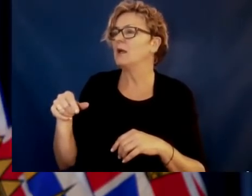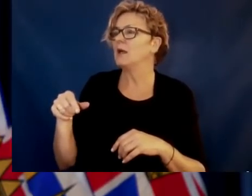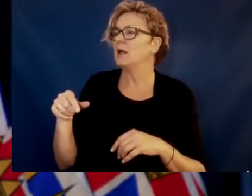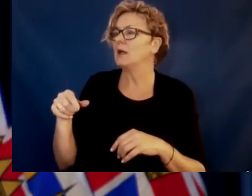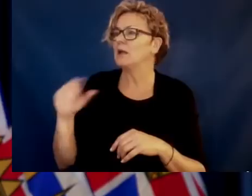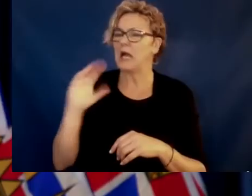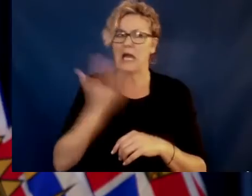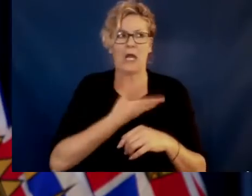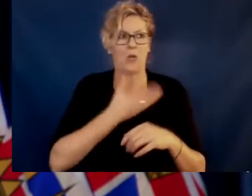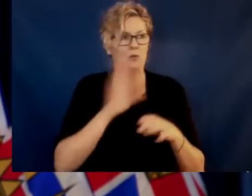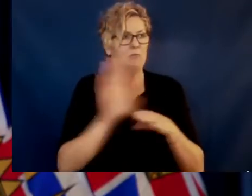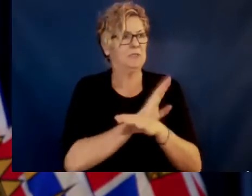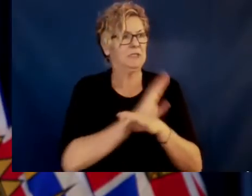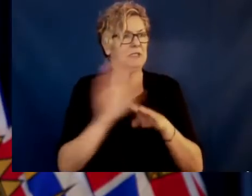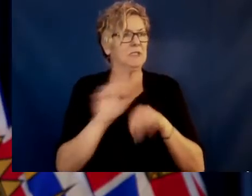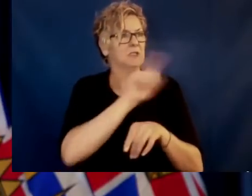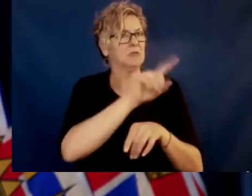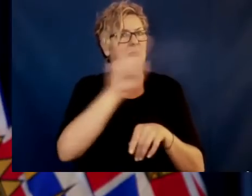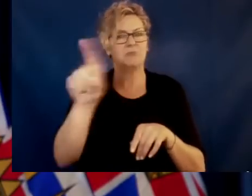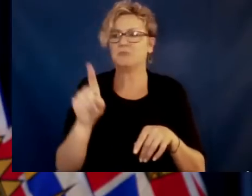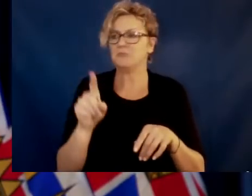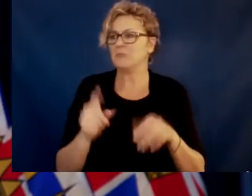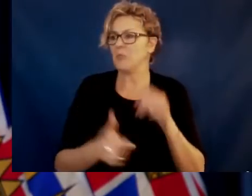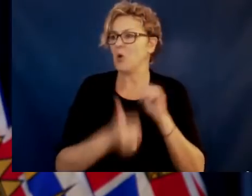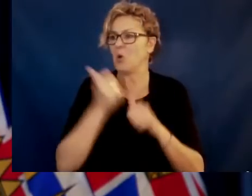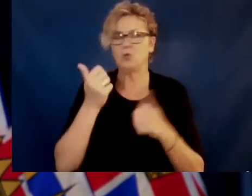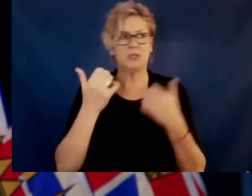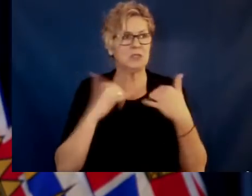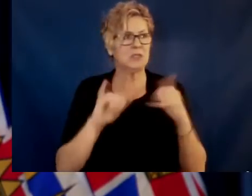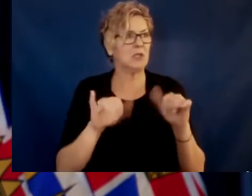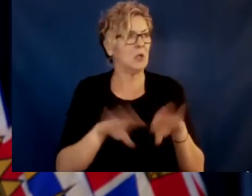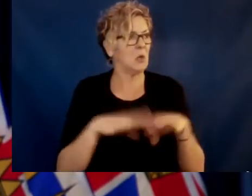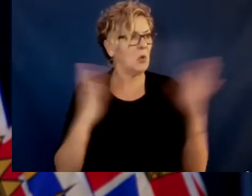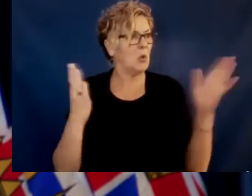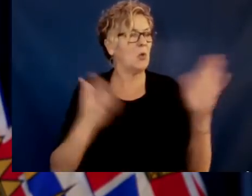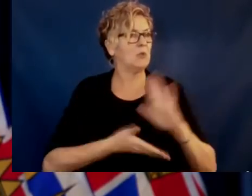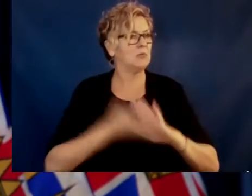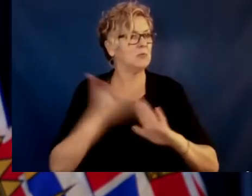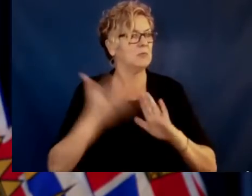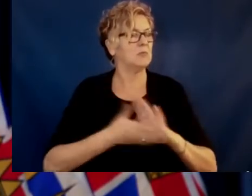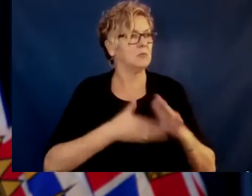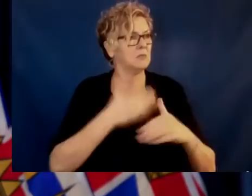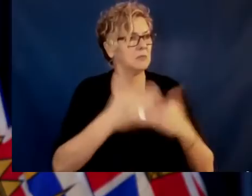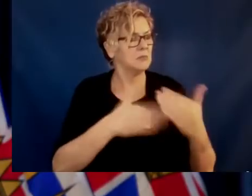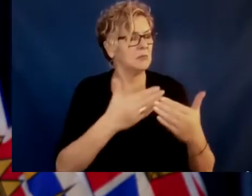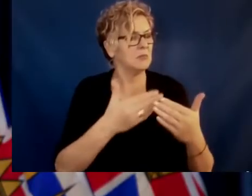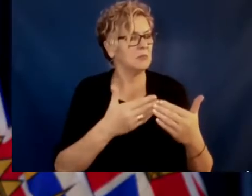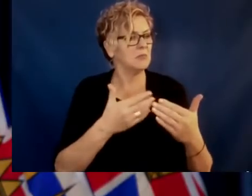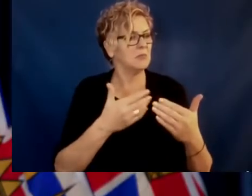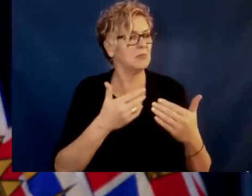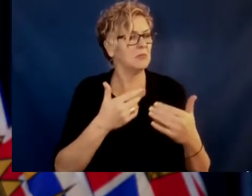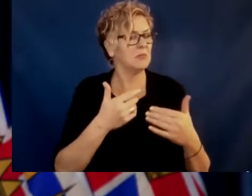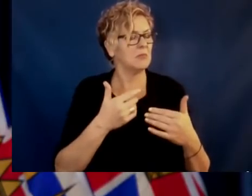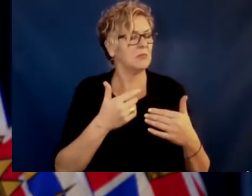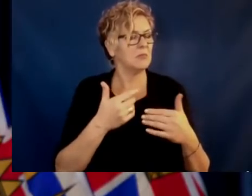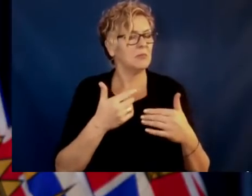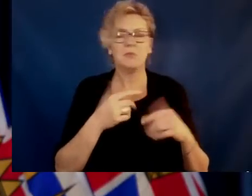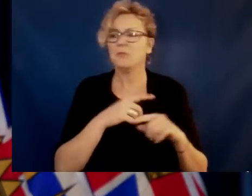Quebec, or whether there are other factors that are significant in determining the level of restrictions here, more significant than